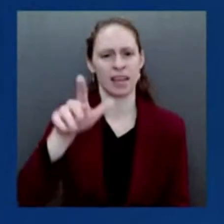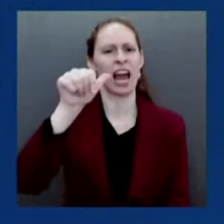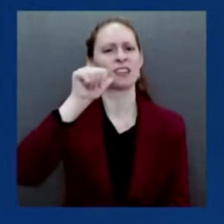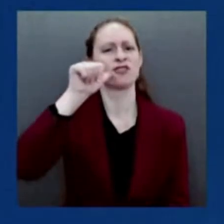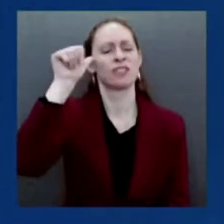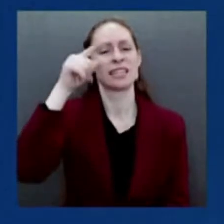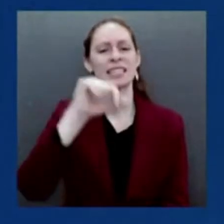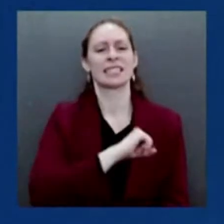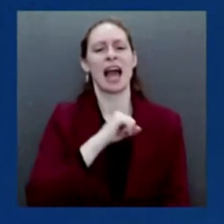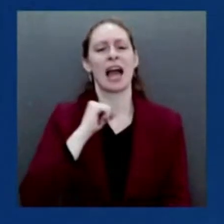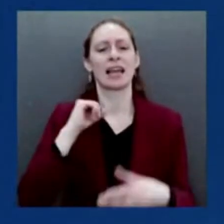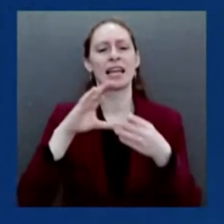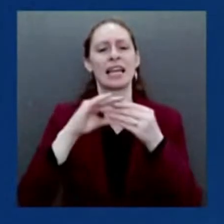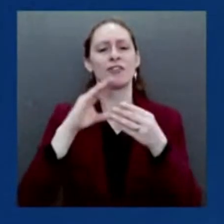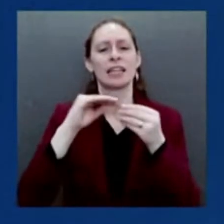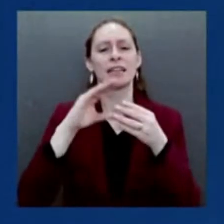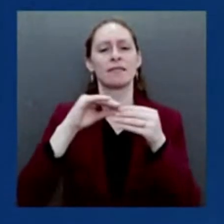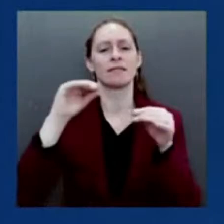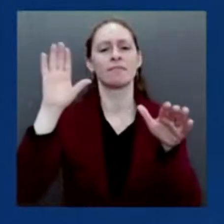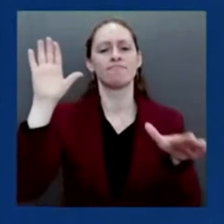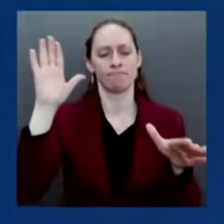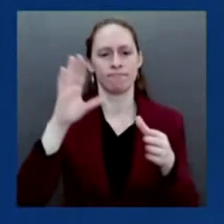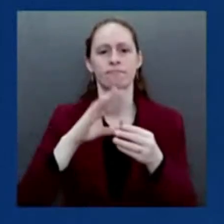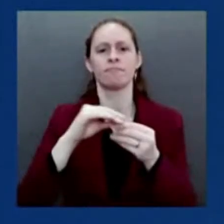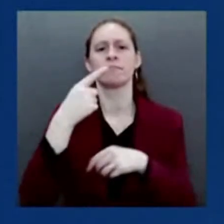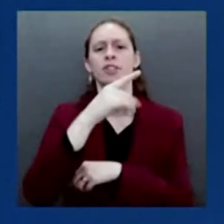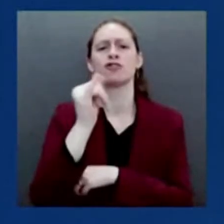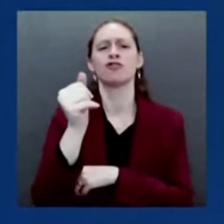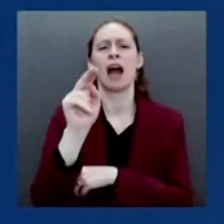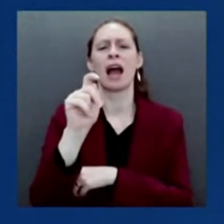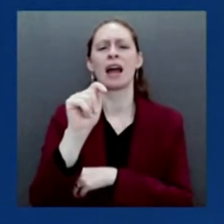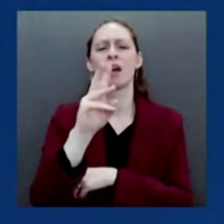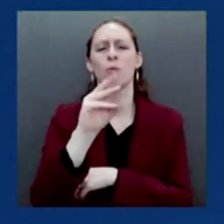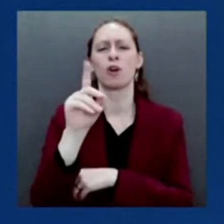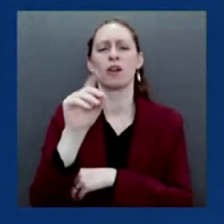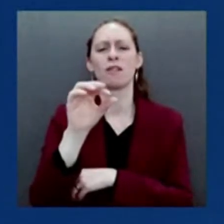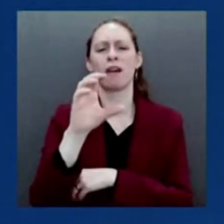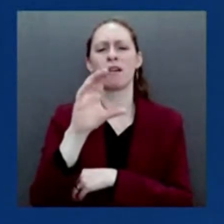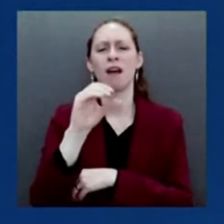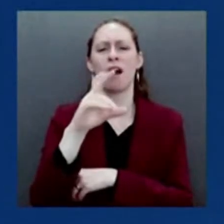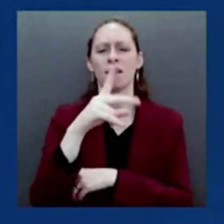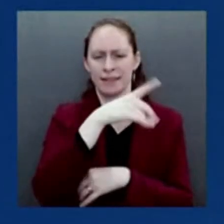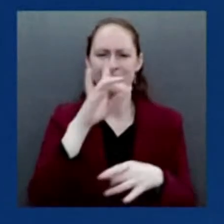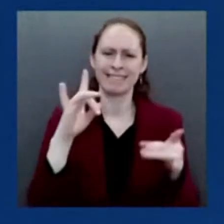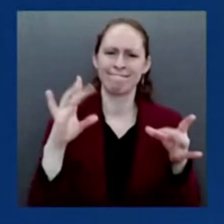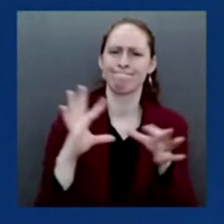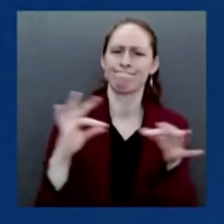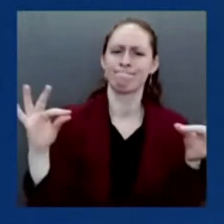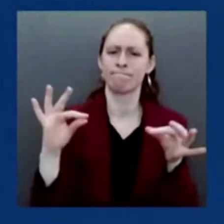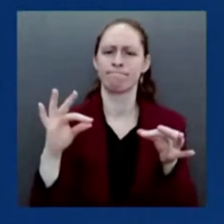HI, THANK YOU FOR TAKING MY QUESTION. IT DURING A SENATE HEARING